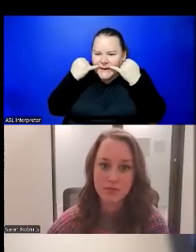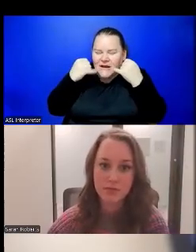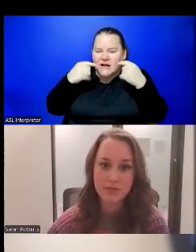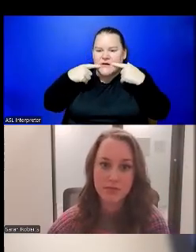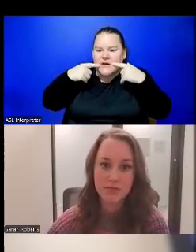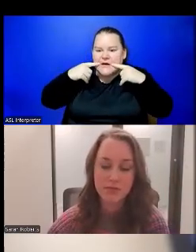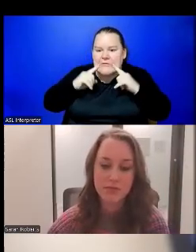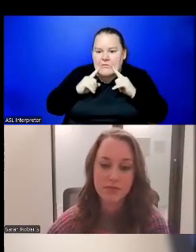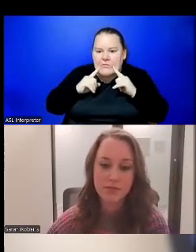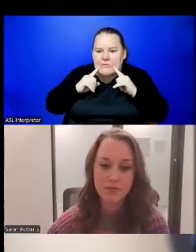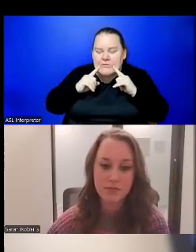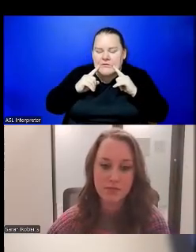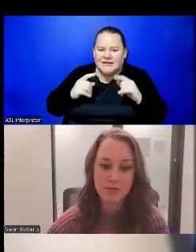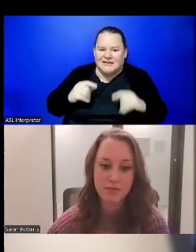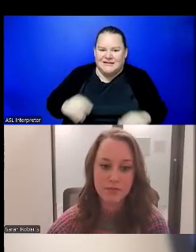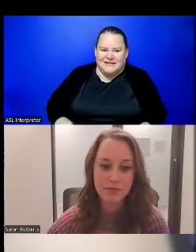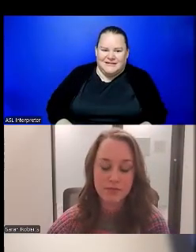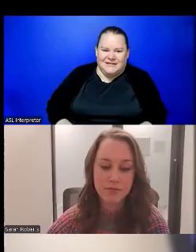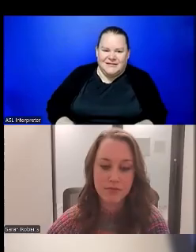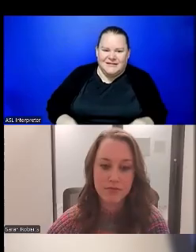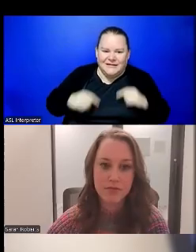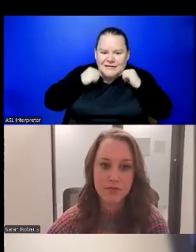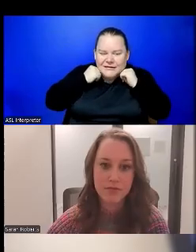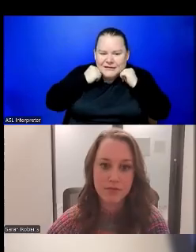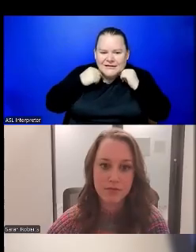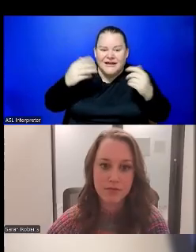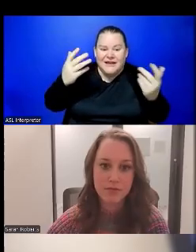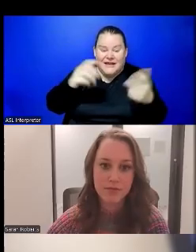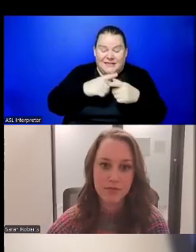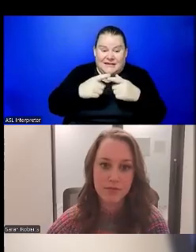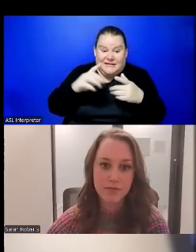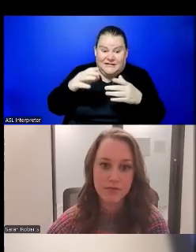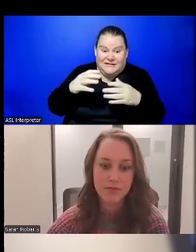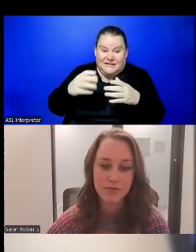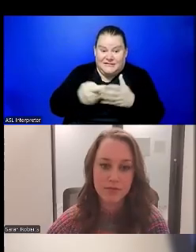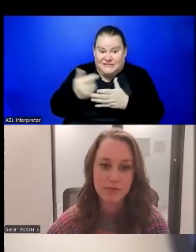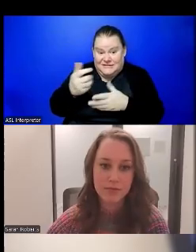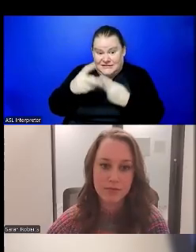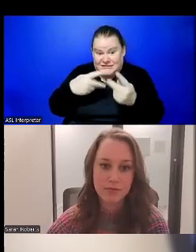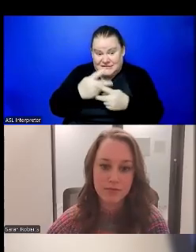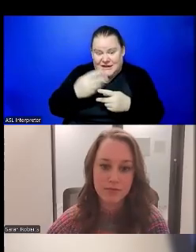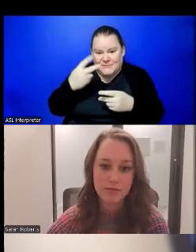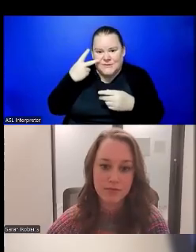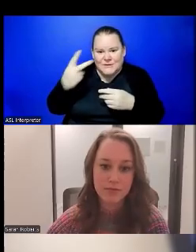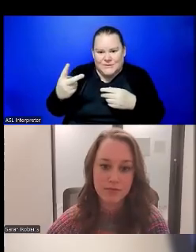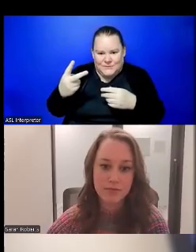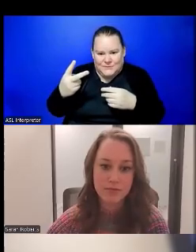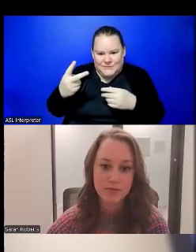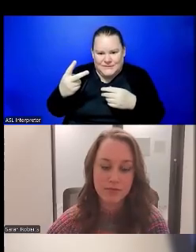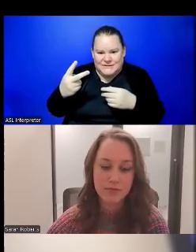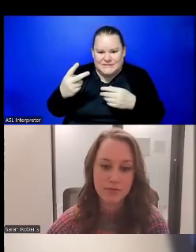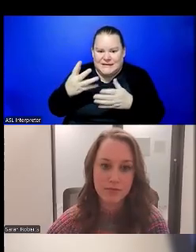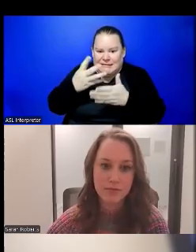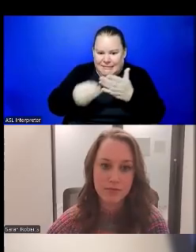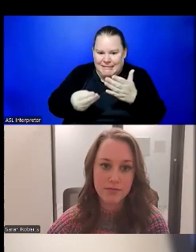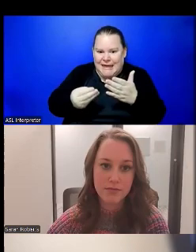epicanthal folds. And then in the deletion subtype, we see some hypopigmentation of the hair, eyes or skin because of